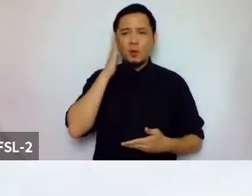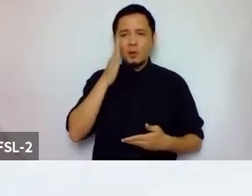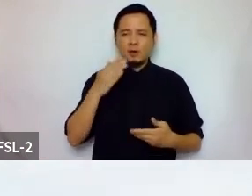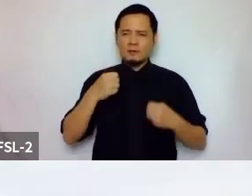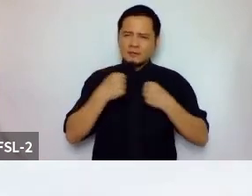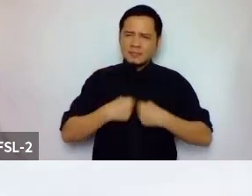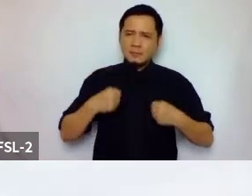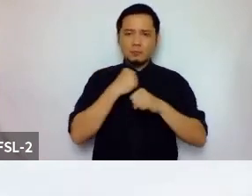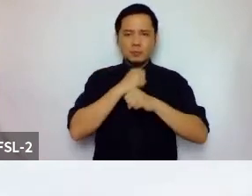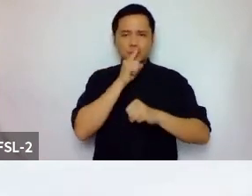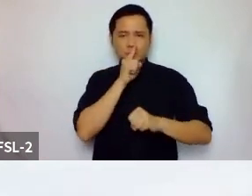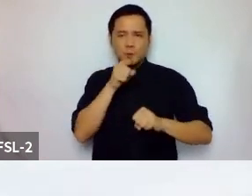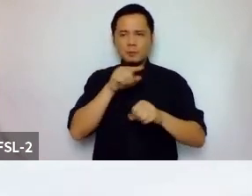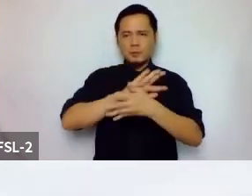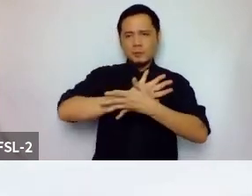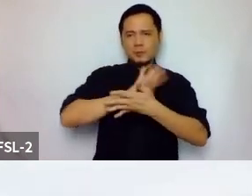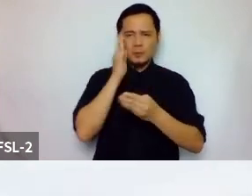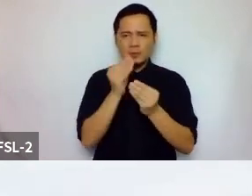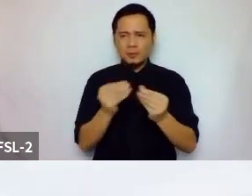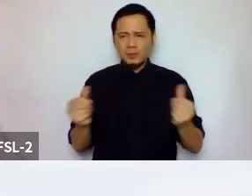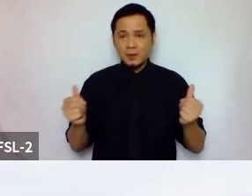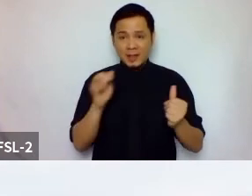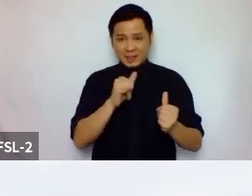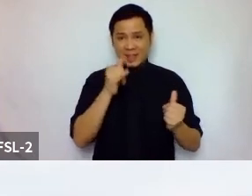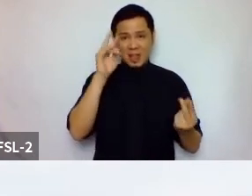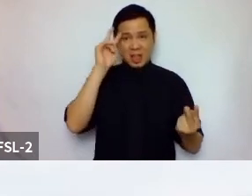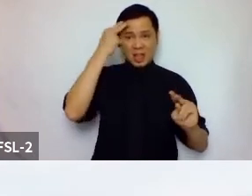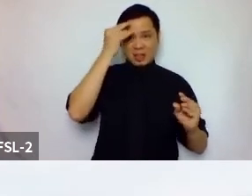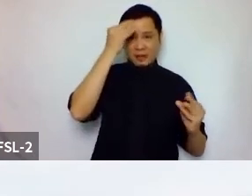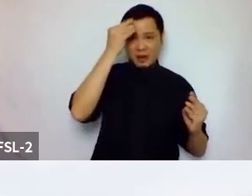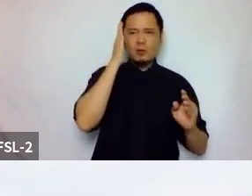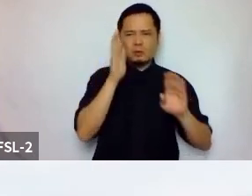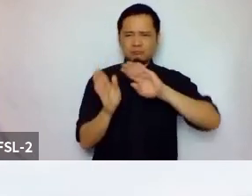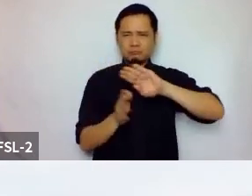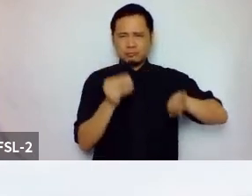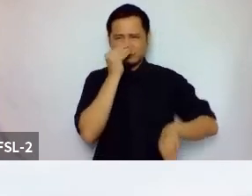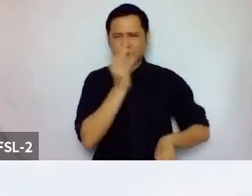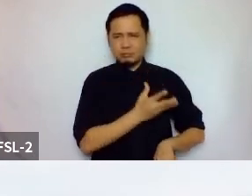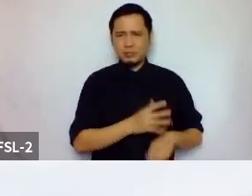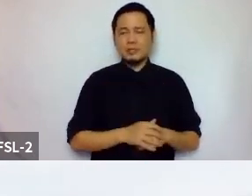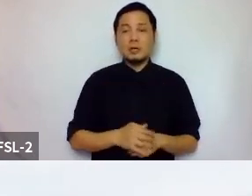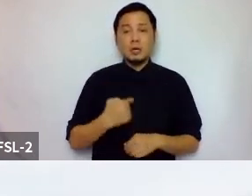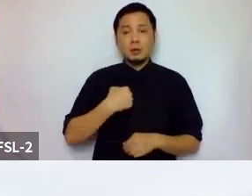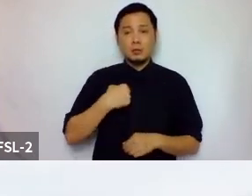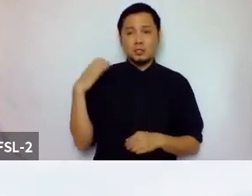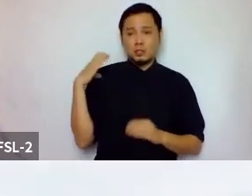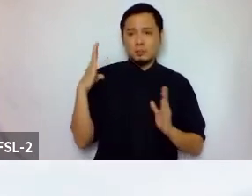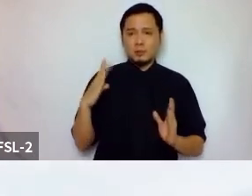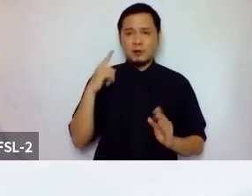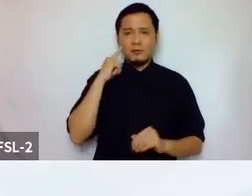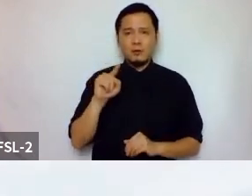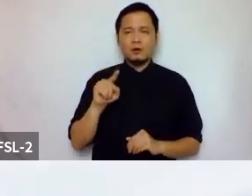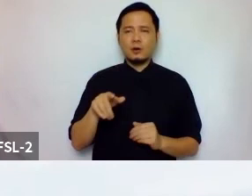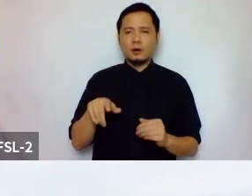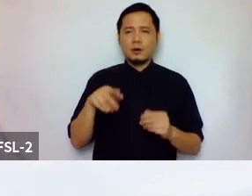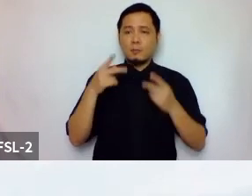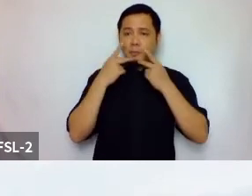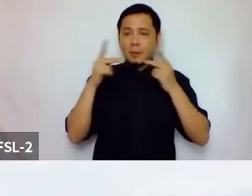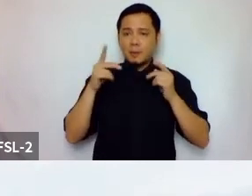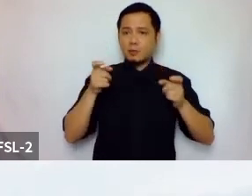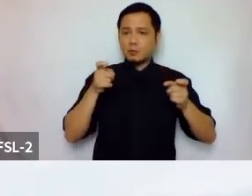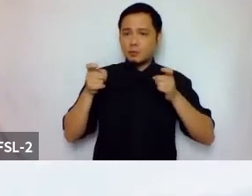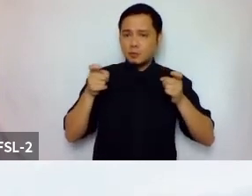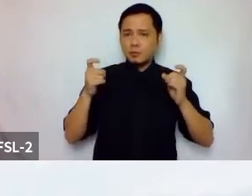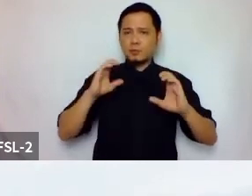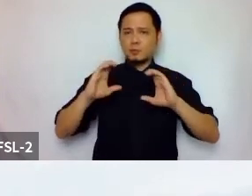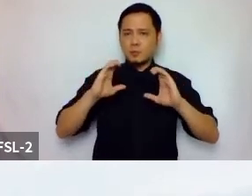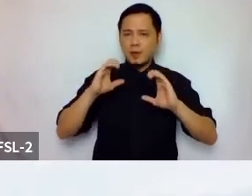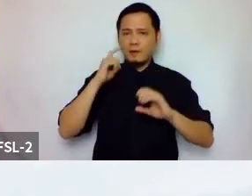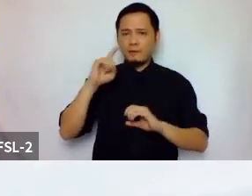We fight to dismiss disinformation and as the chair of the demand generation and public uptake of communications of the vaccine cluster, we assure you,